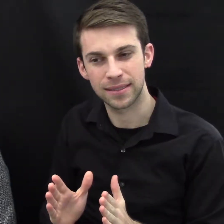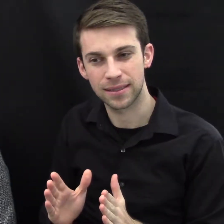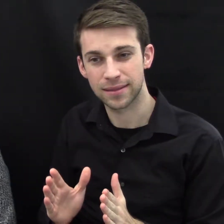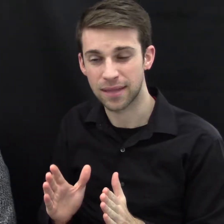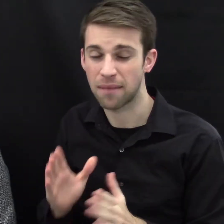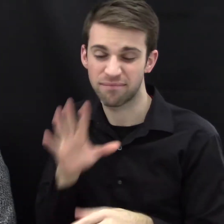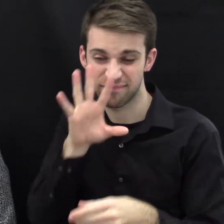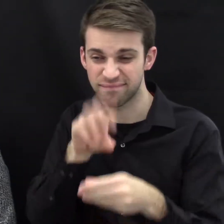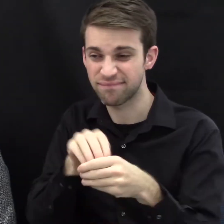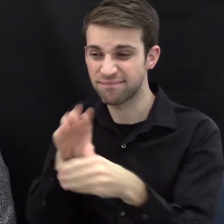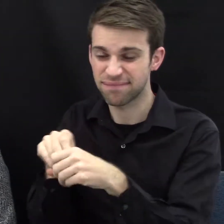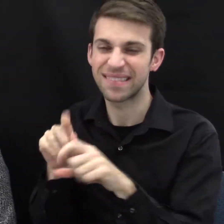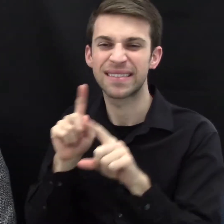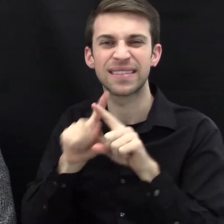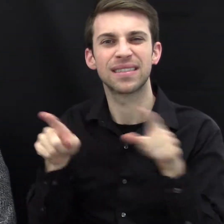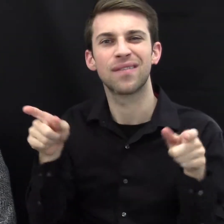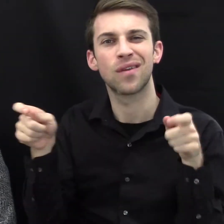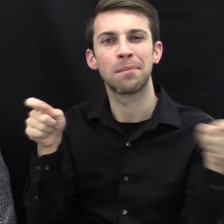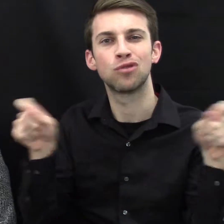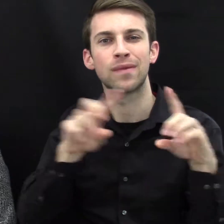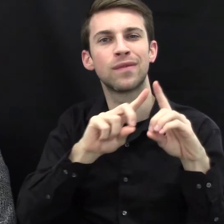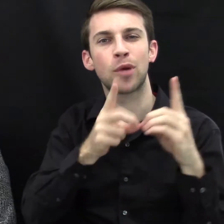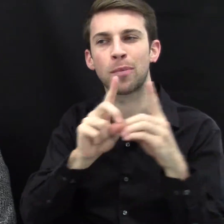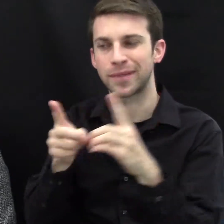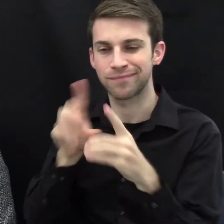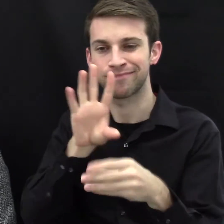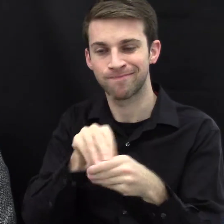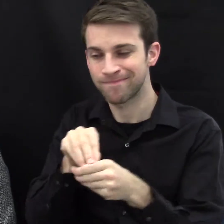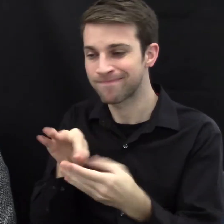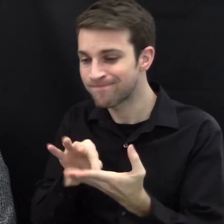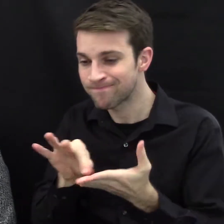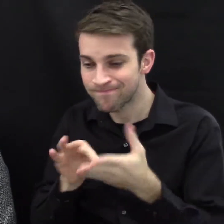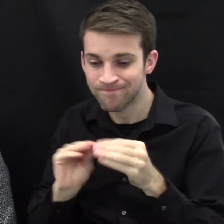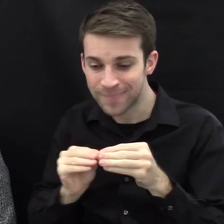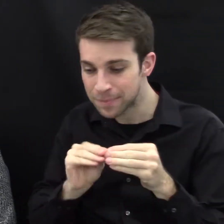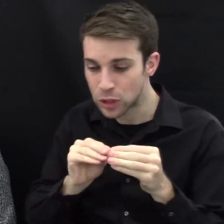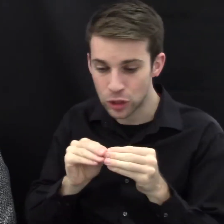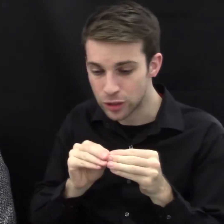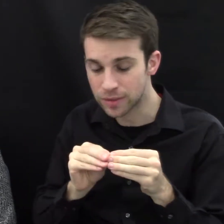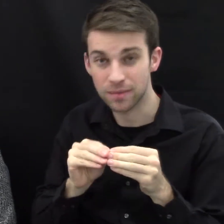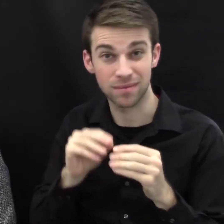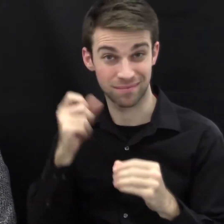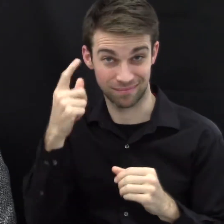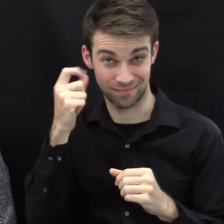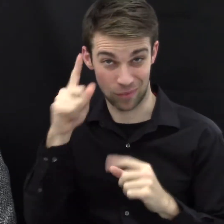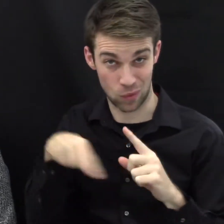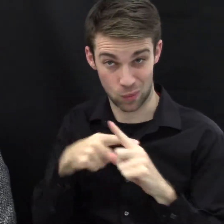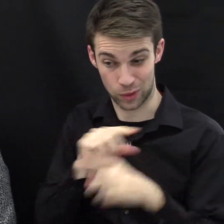administration departments and when you join a non-profit organization they automatically